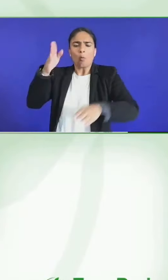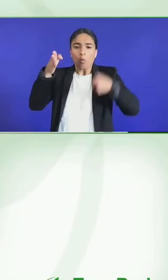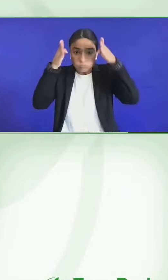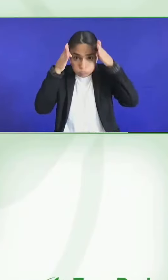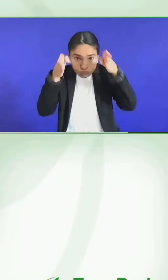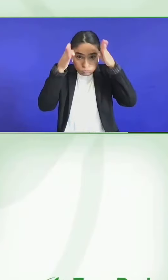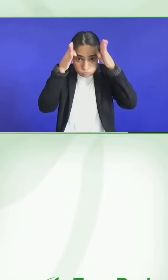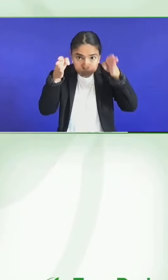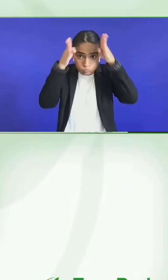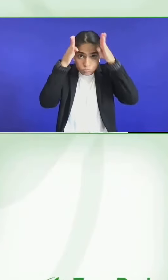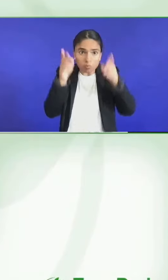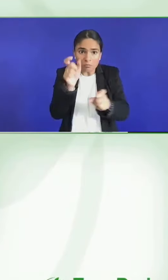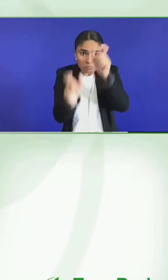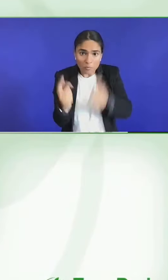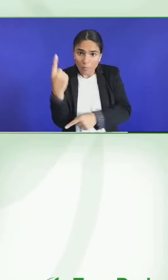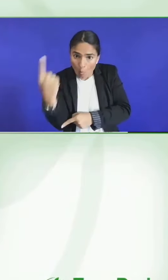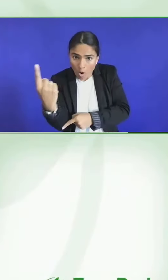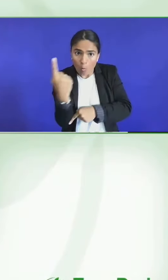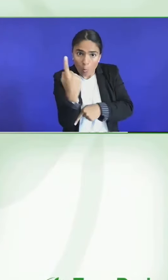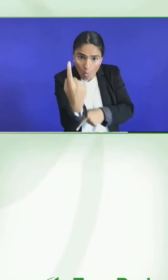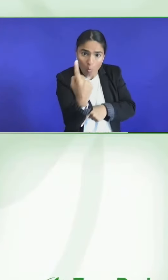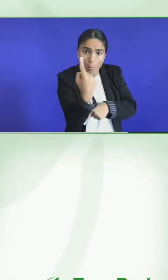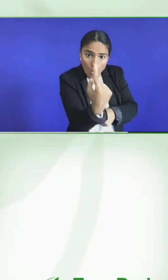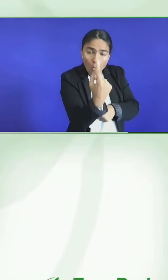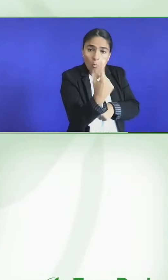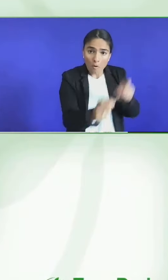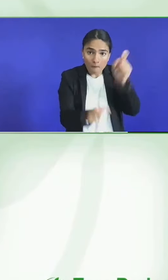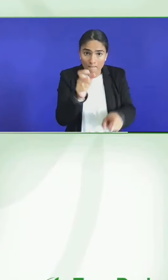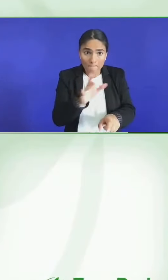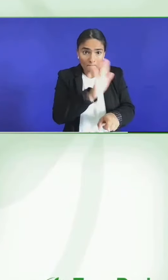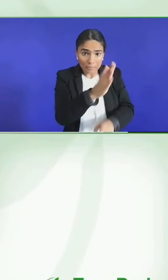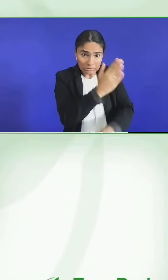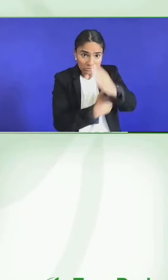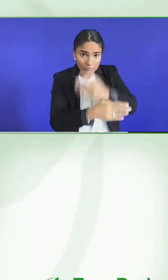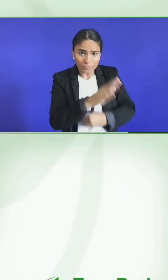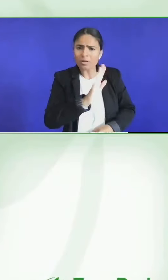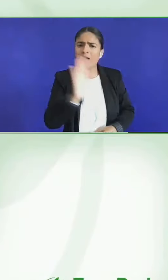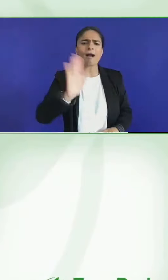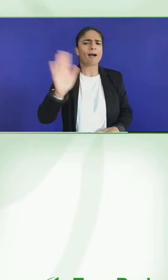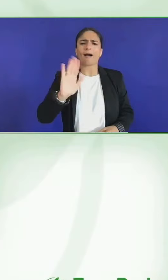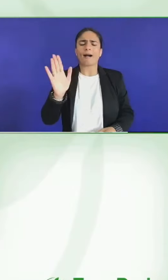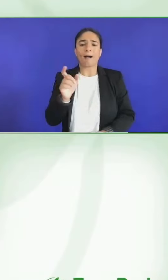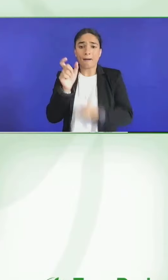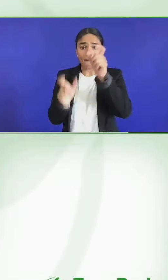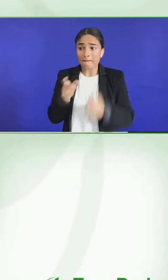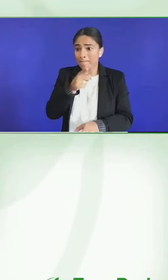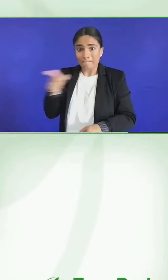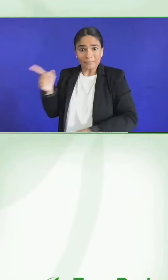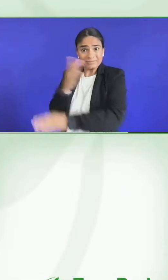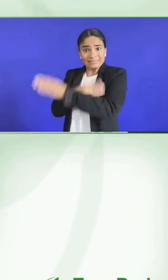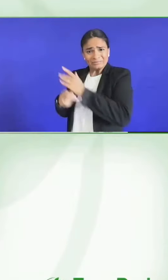design together these things. Even though the independent living is on the agenda we are seeing many